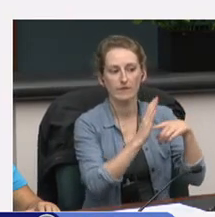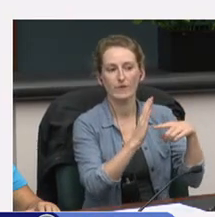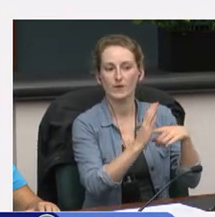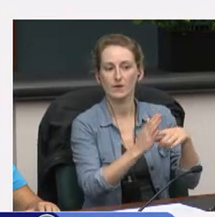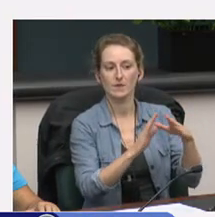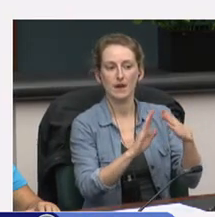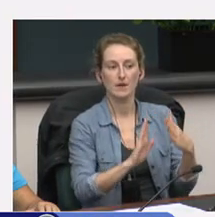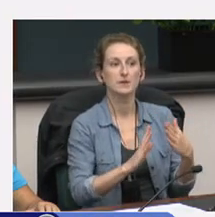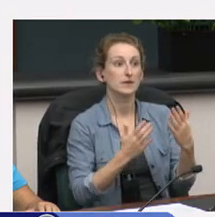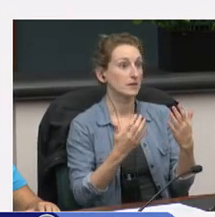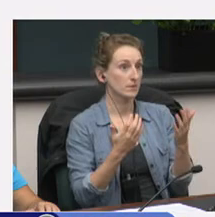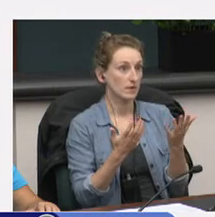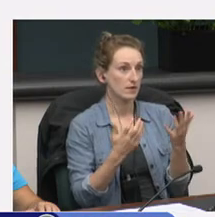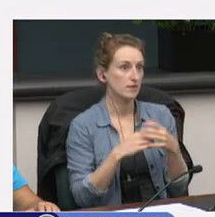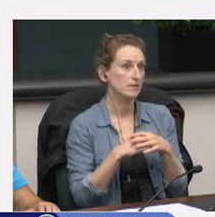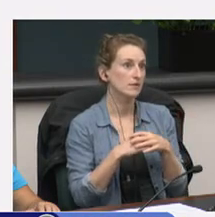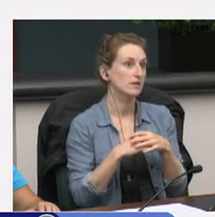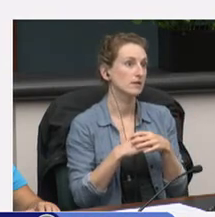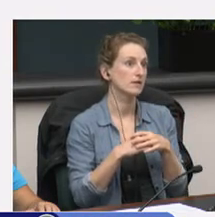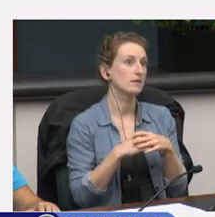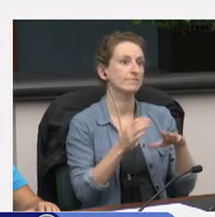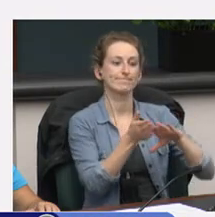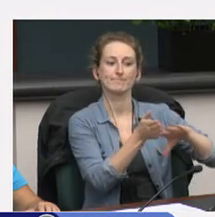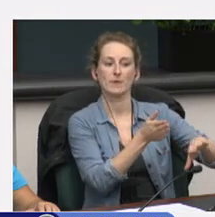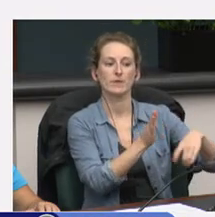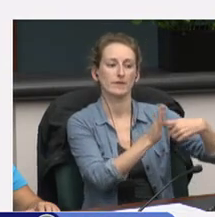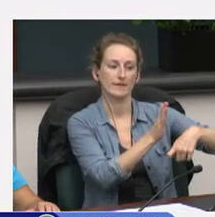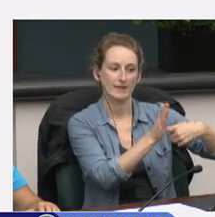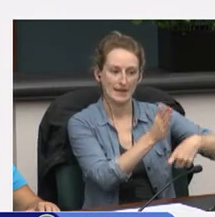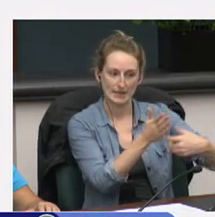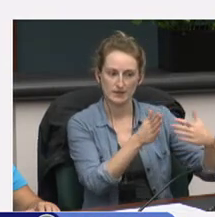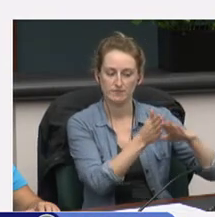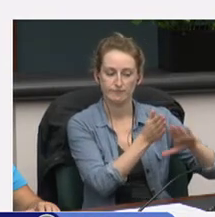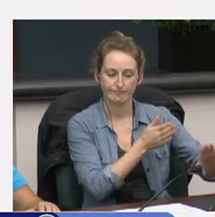very minimal fairly minimal but that's something that is again an incentive